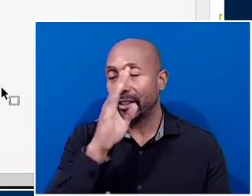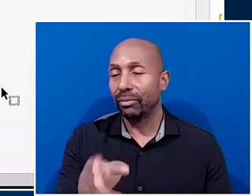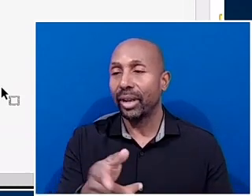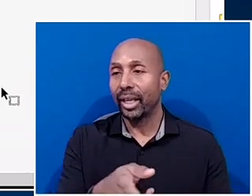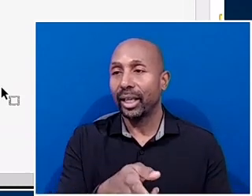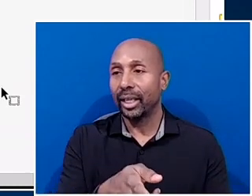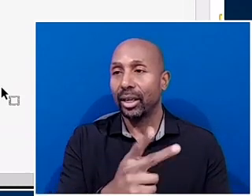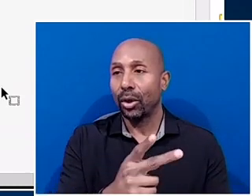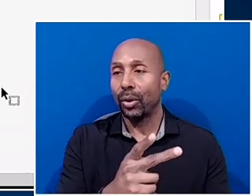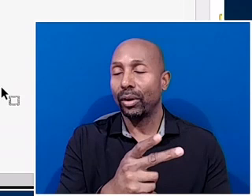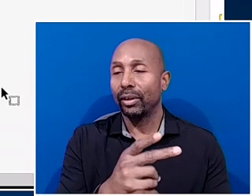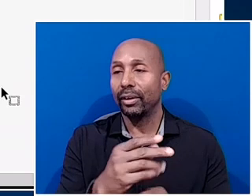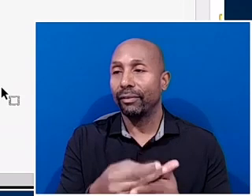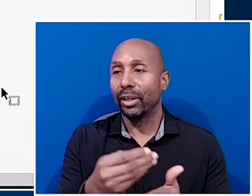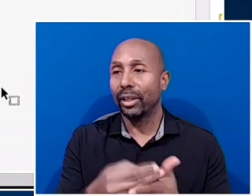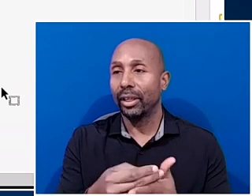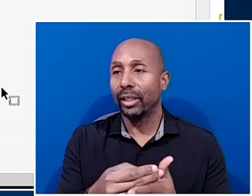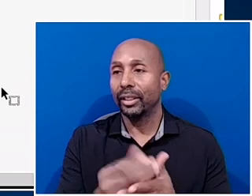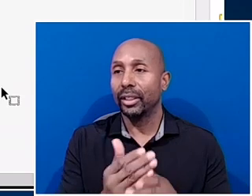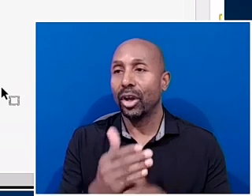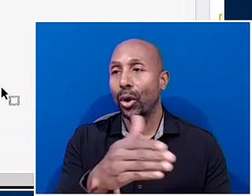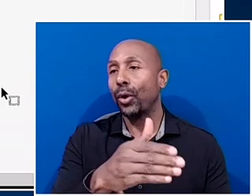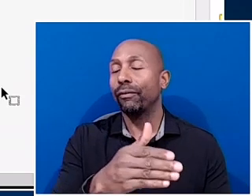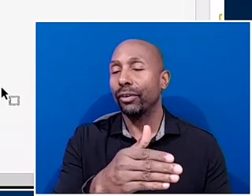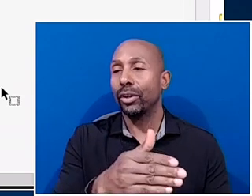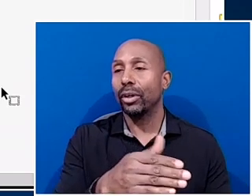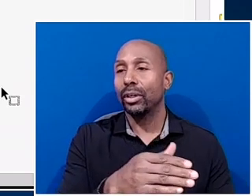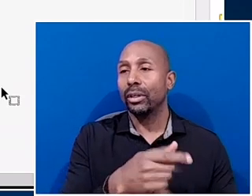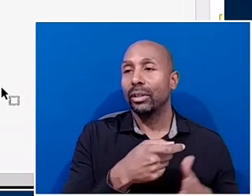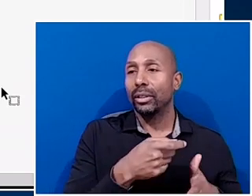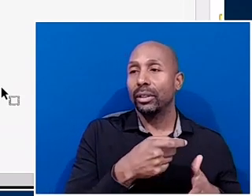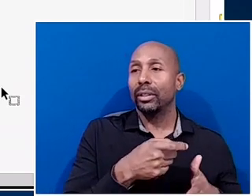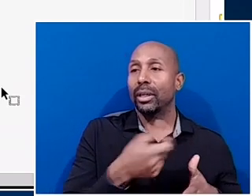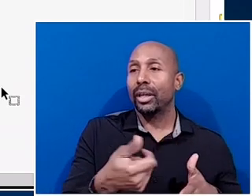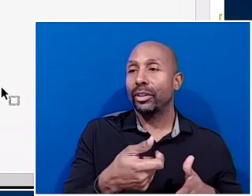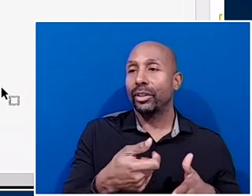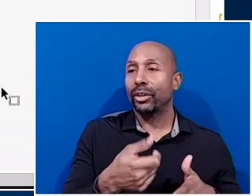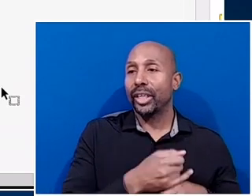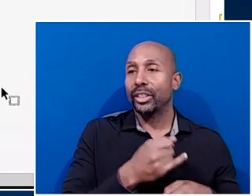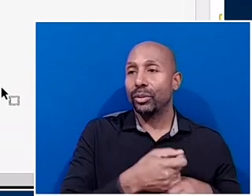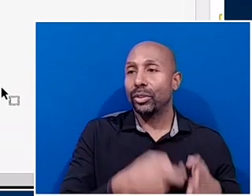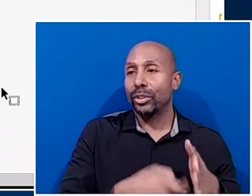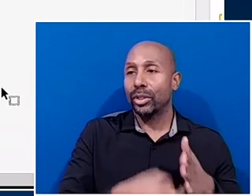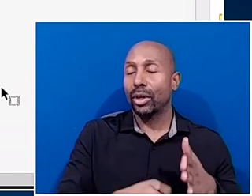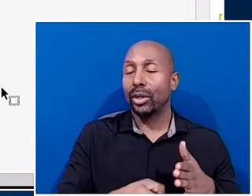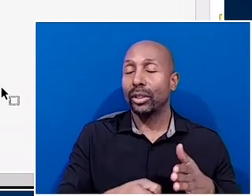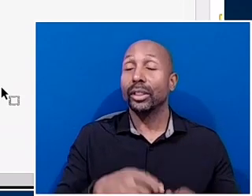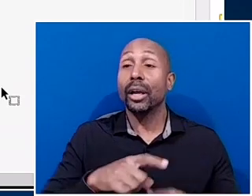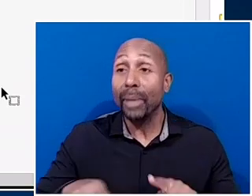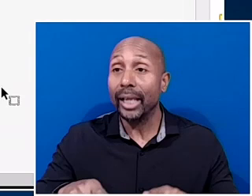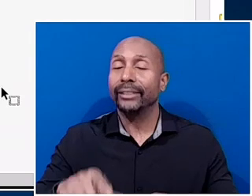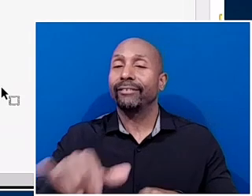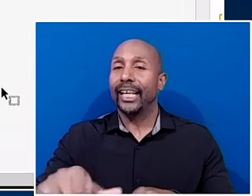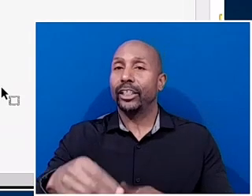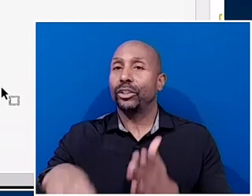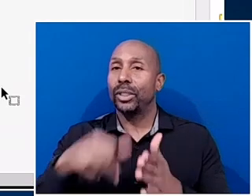in excess of the charges for the institution and the student did not attend for the period that the disbursement was